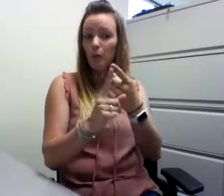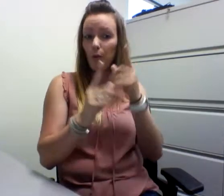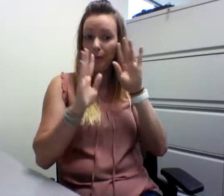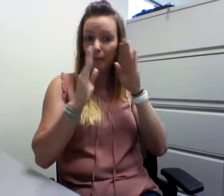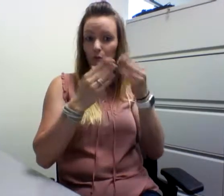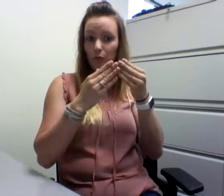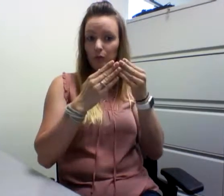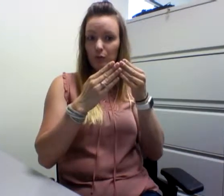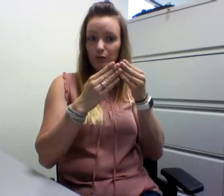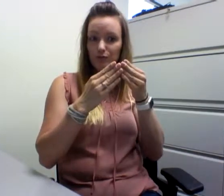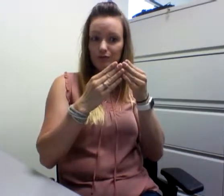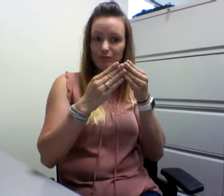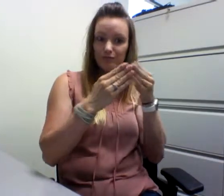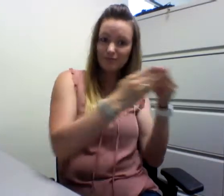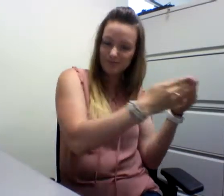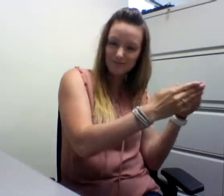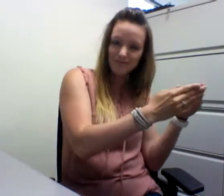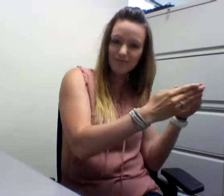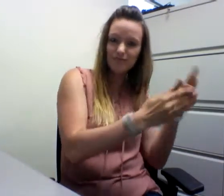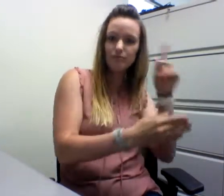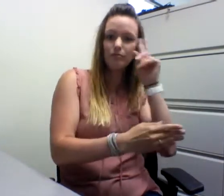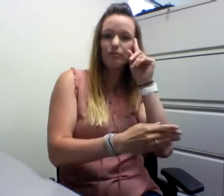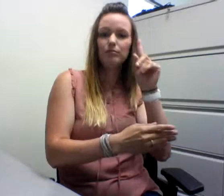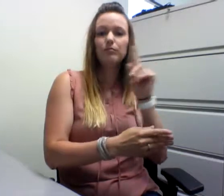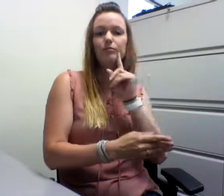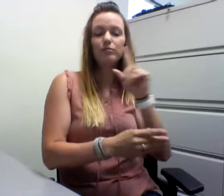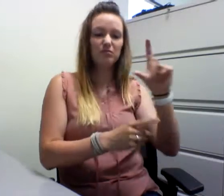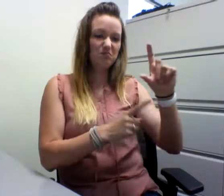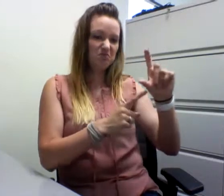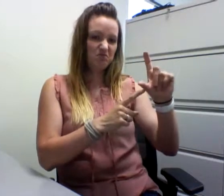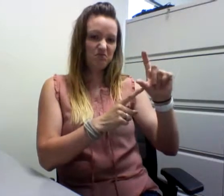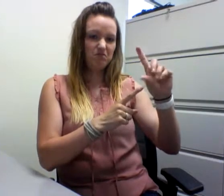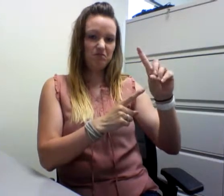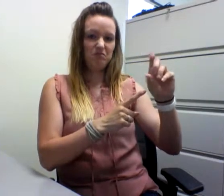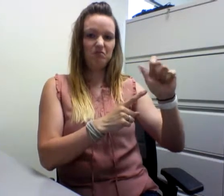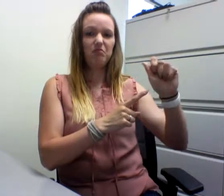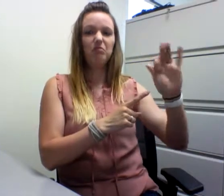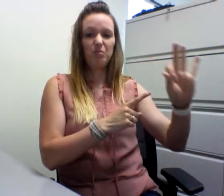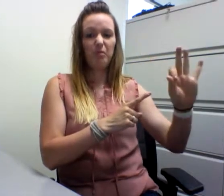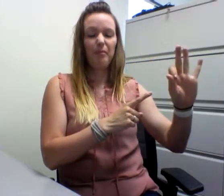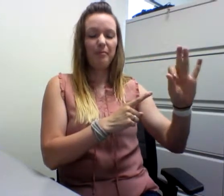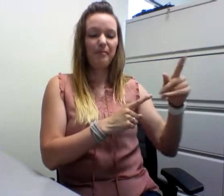the author chooses to focus on Deaf